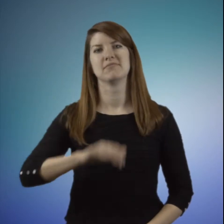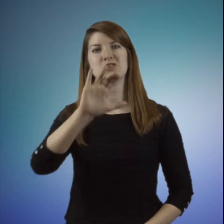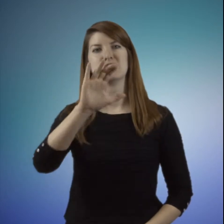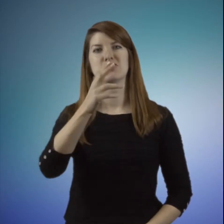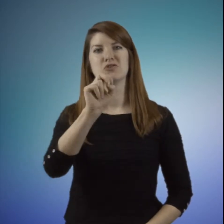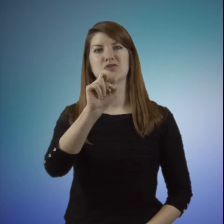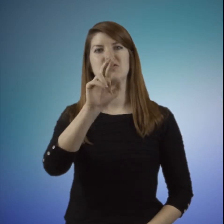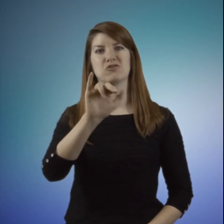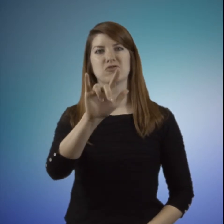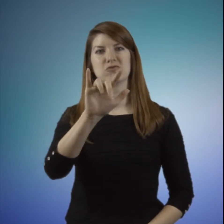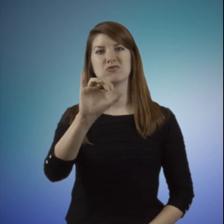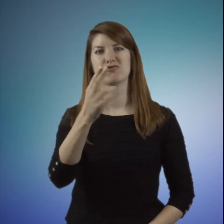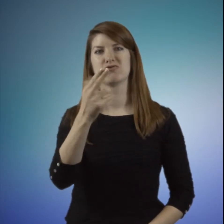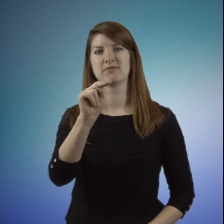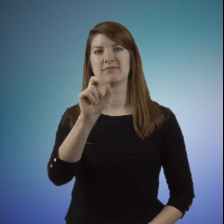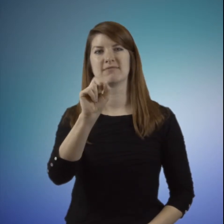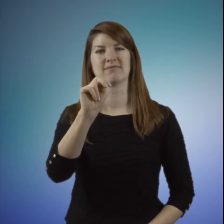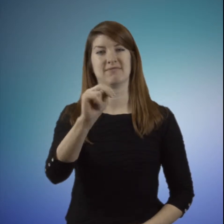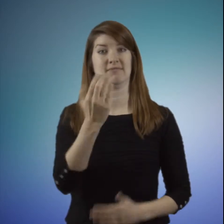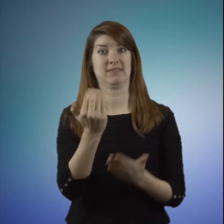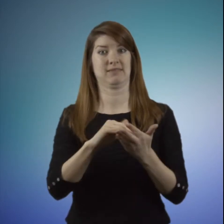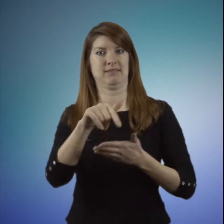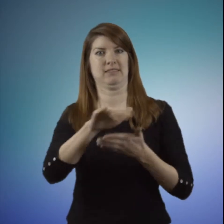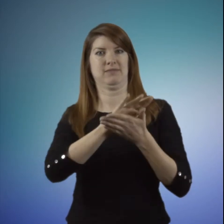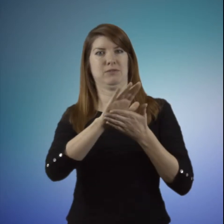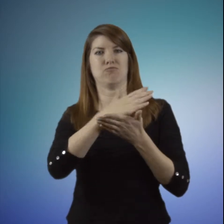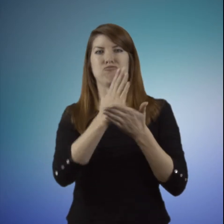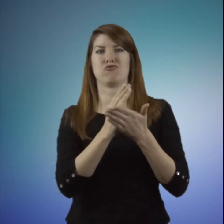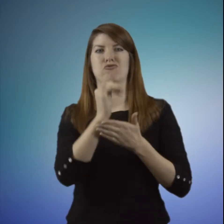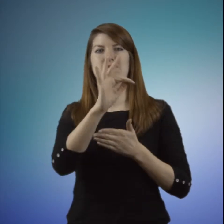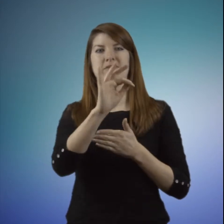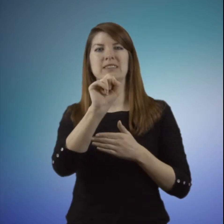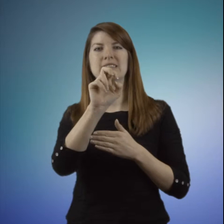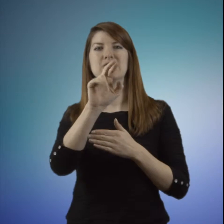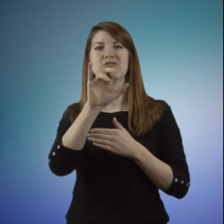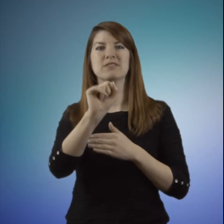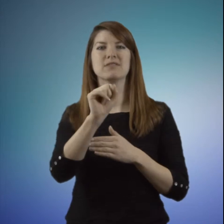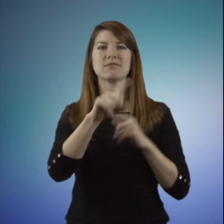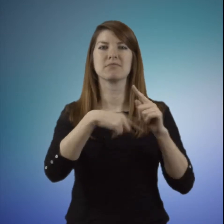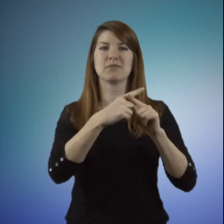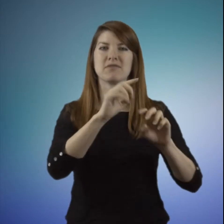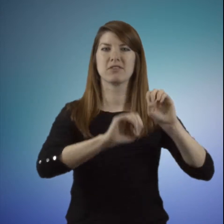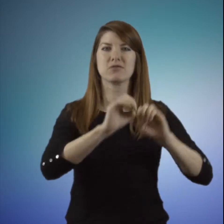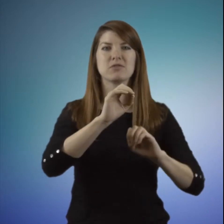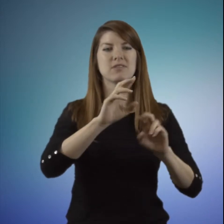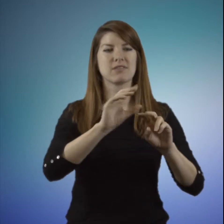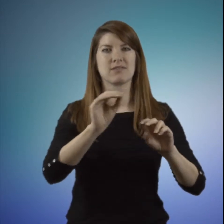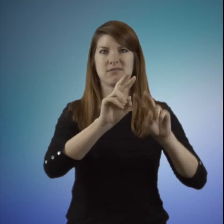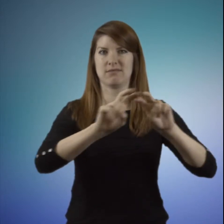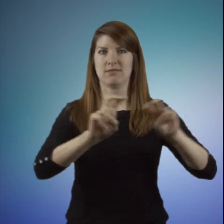Hi, this is Cheryl Johnson. This, again, is part of the series of assessments and evaluation for deaf and hard of hearing children.